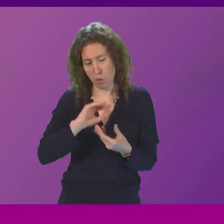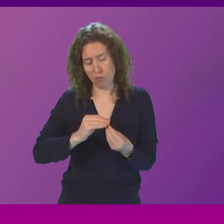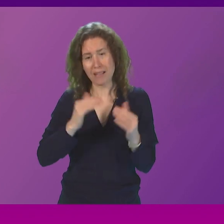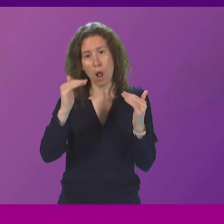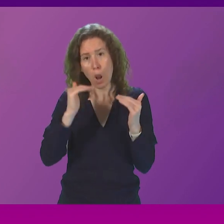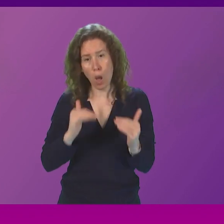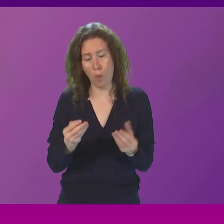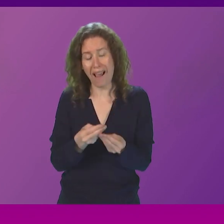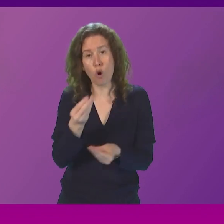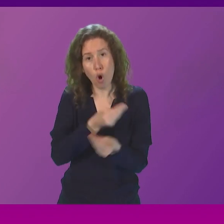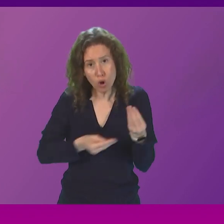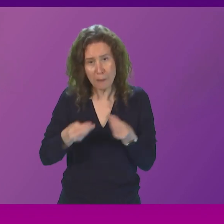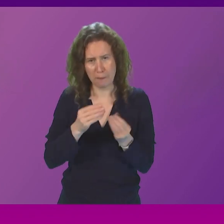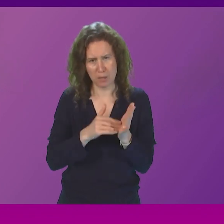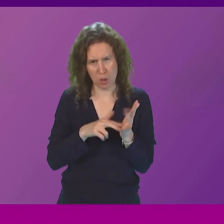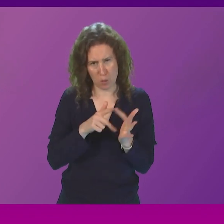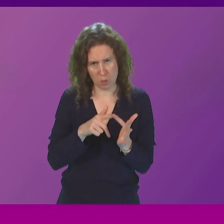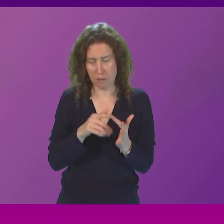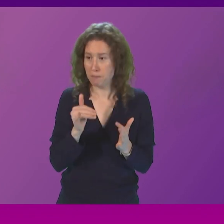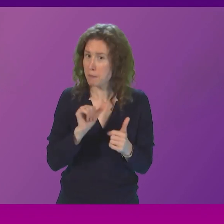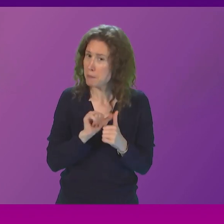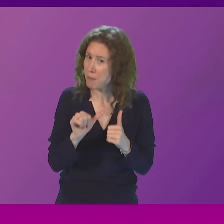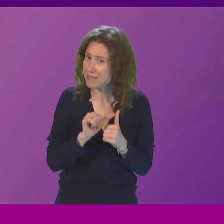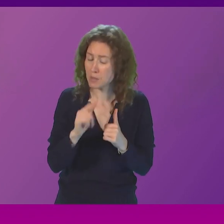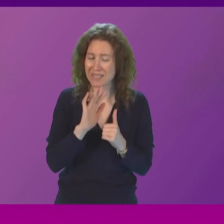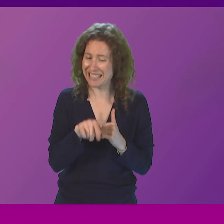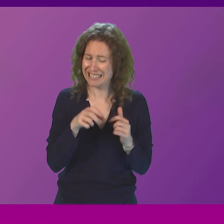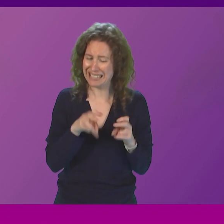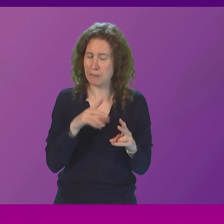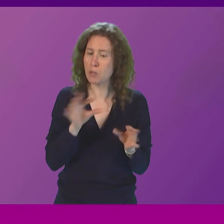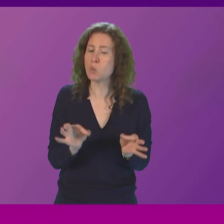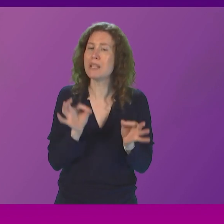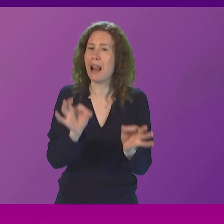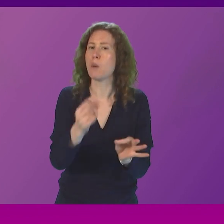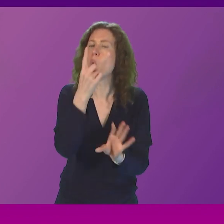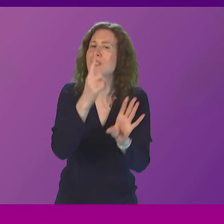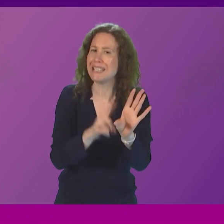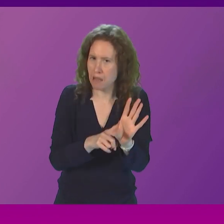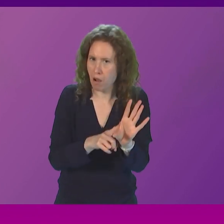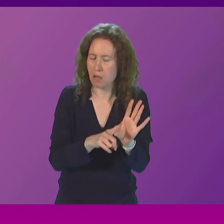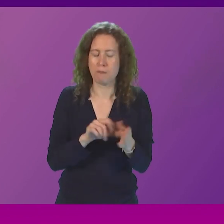Would it not have been better to delay the scheme for a year and to listen properly to